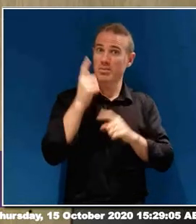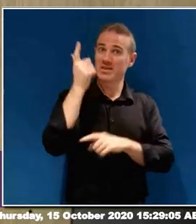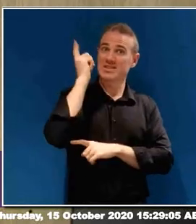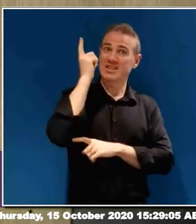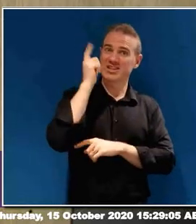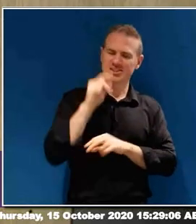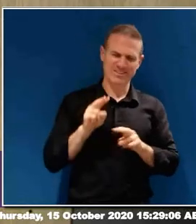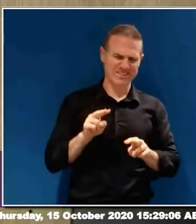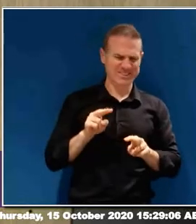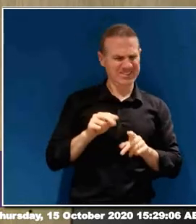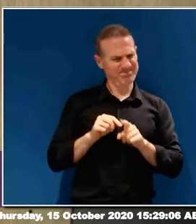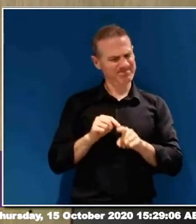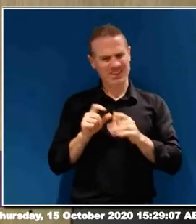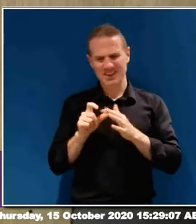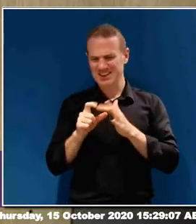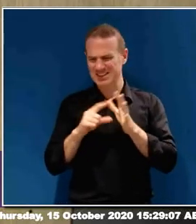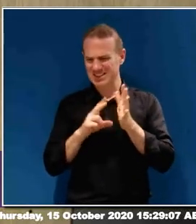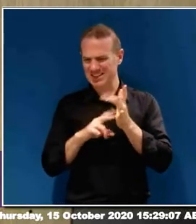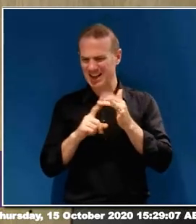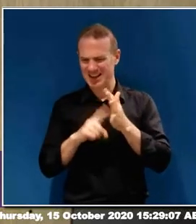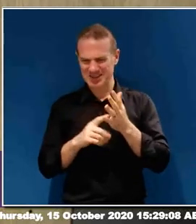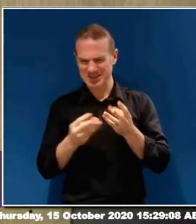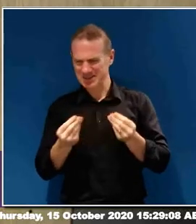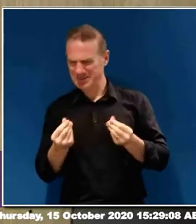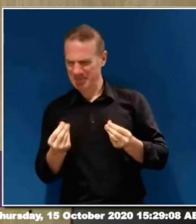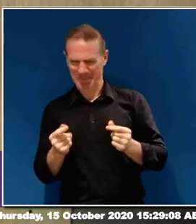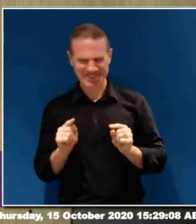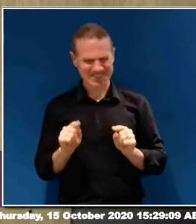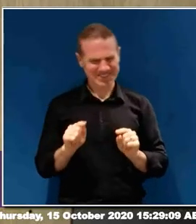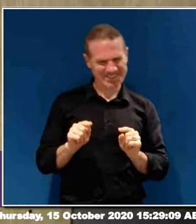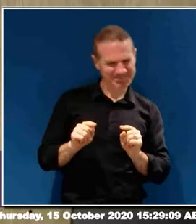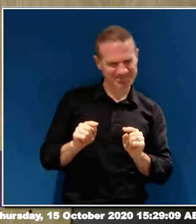him verified so he gets no support."